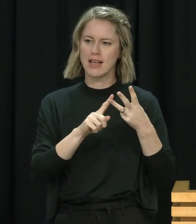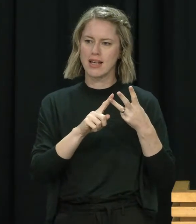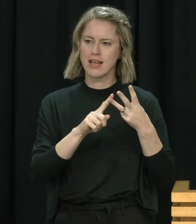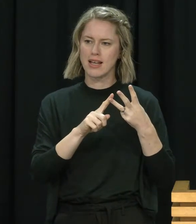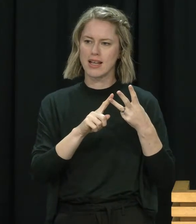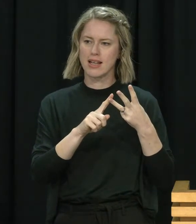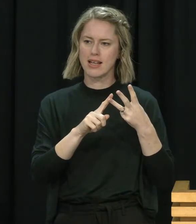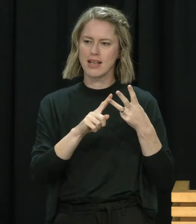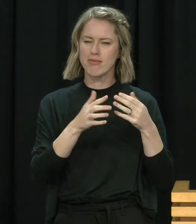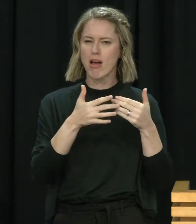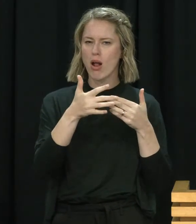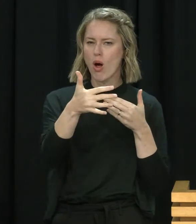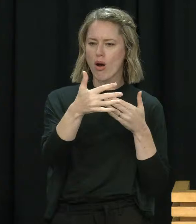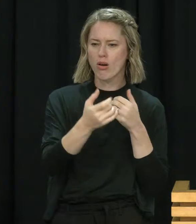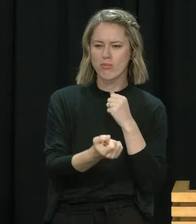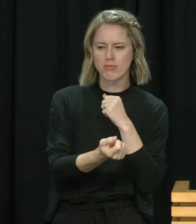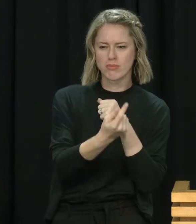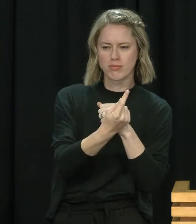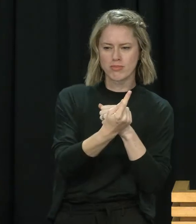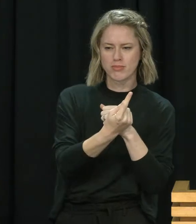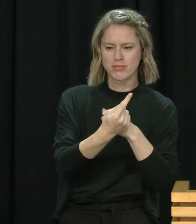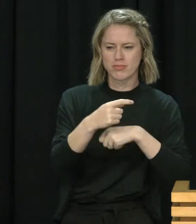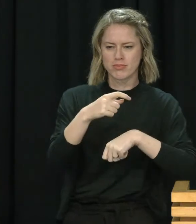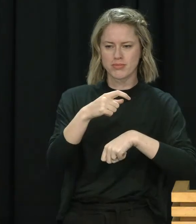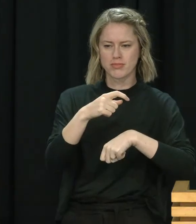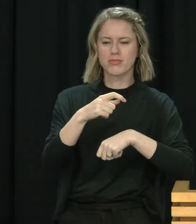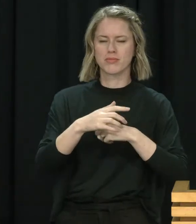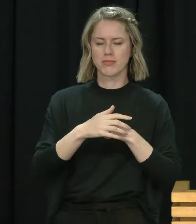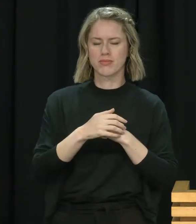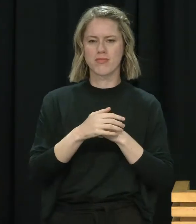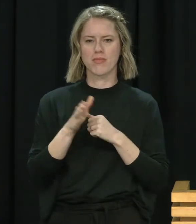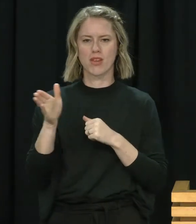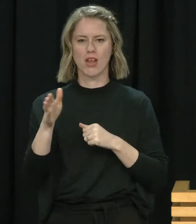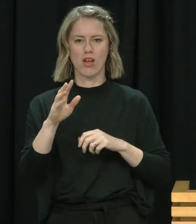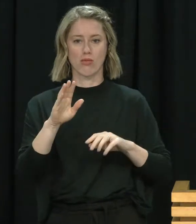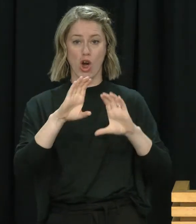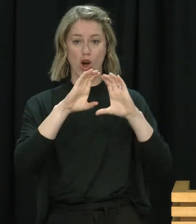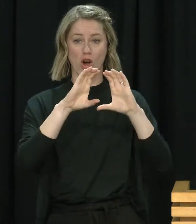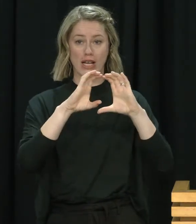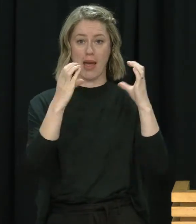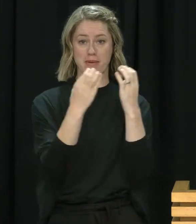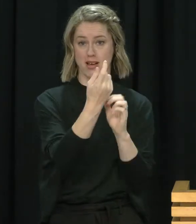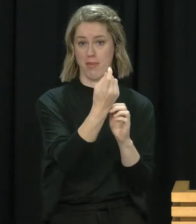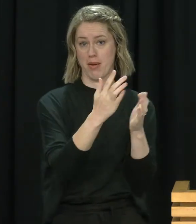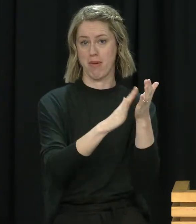considering green-light flights for people who are affected? And how long is the extension of that across the